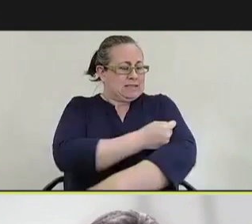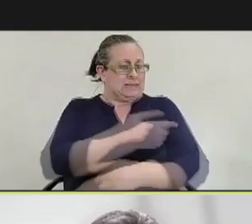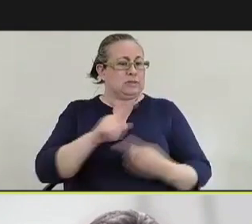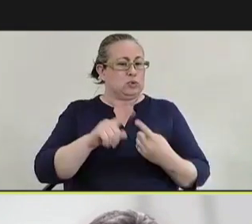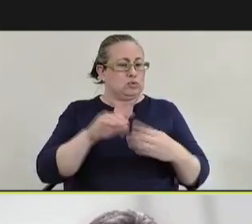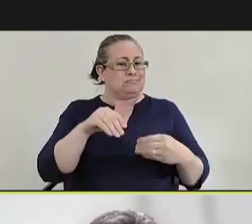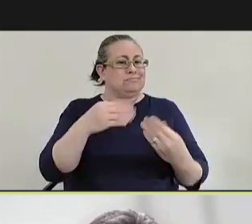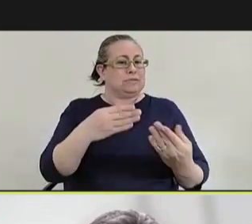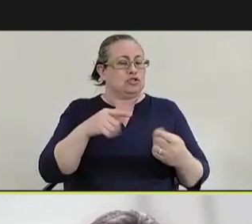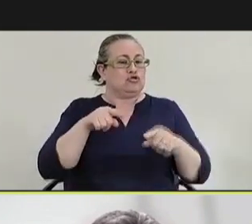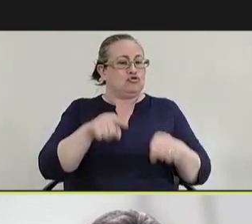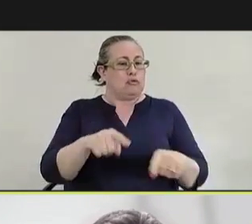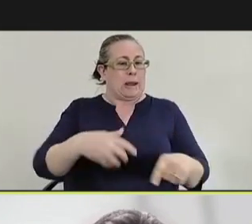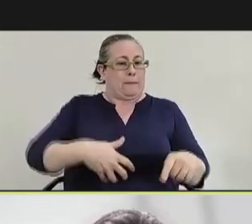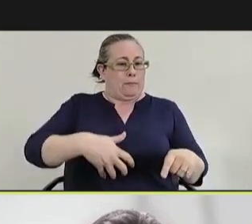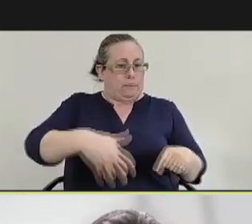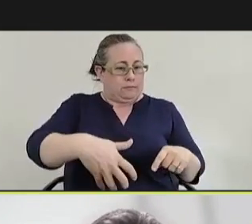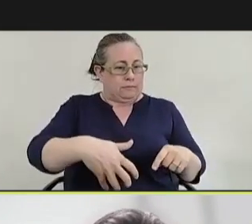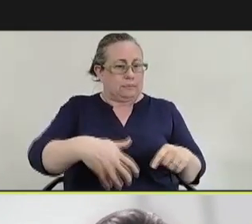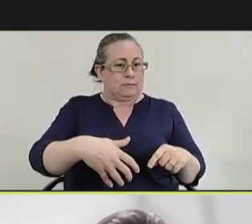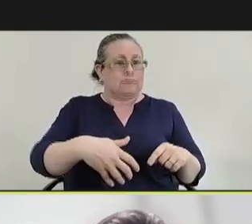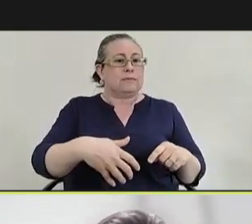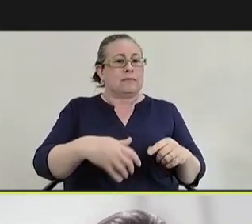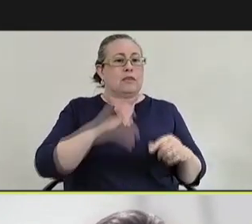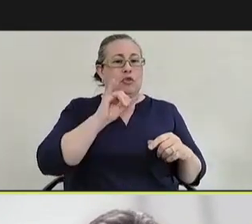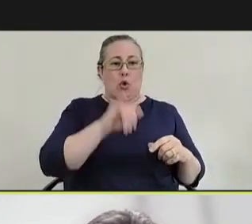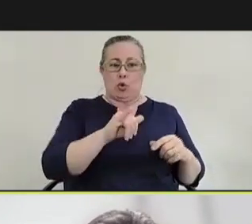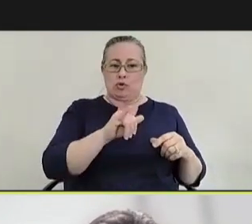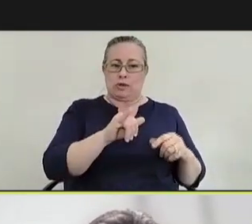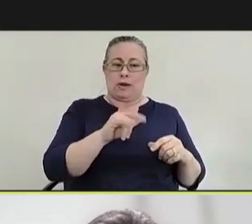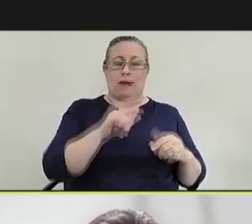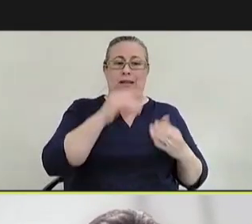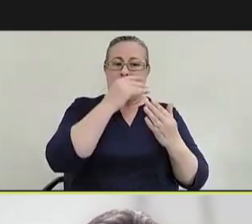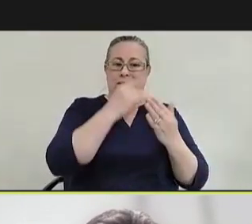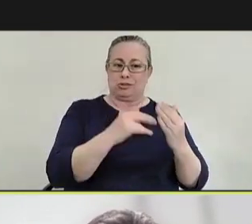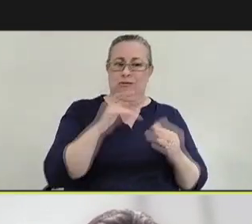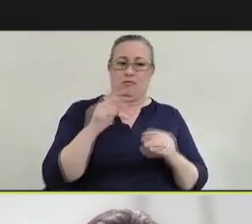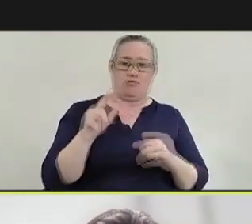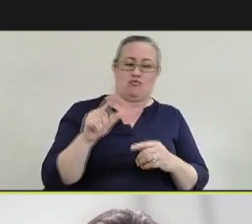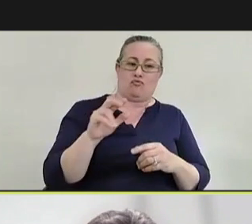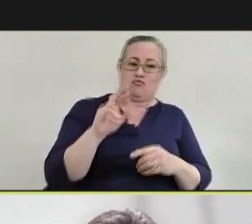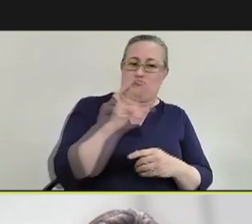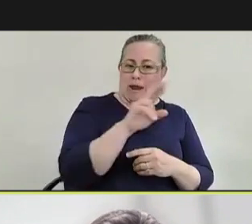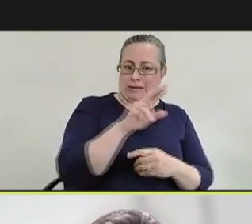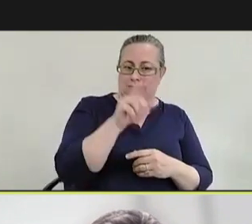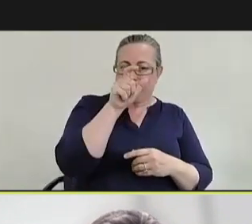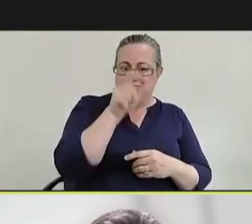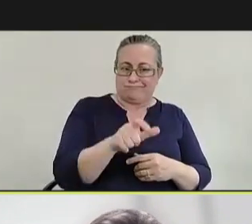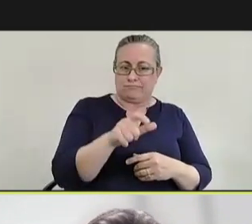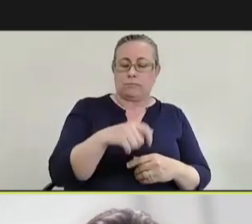pregnancy and those are listed in the very right side of the panel. We've heard from Doctor Swamy.